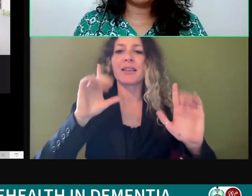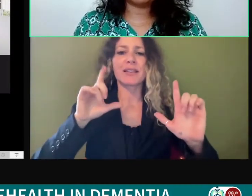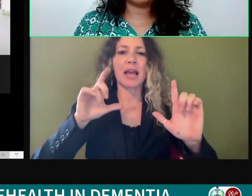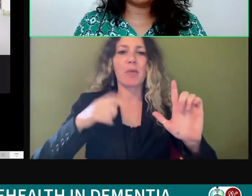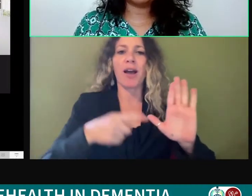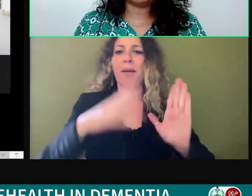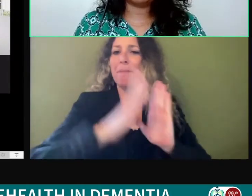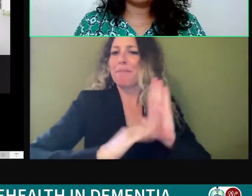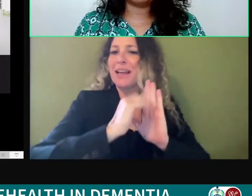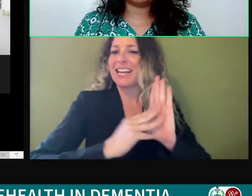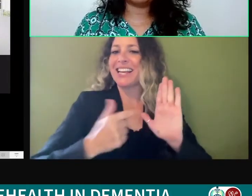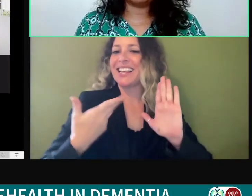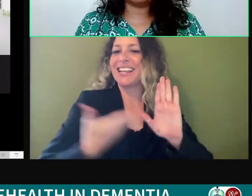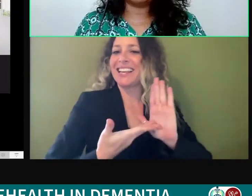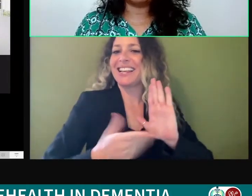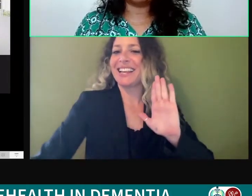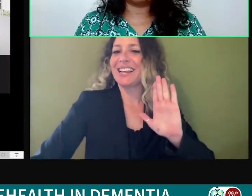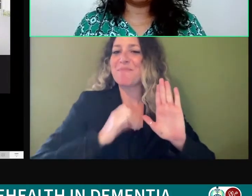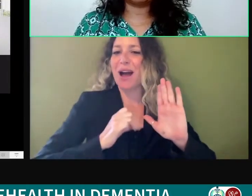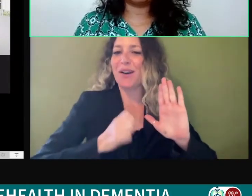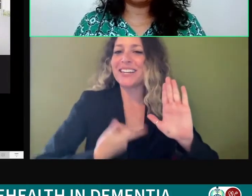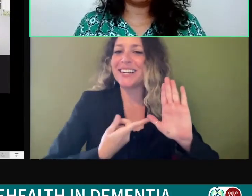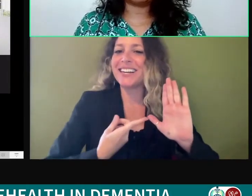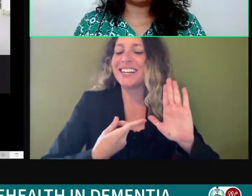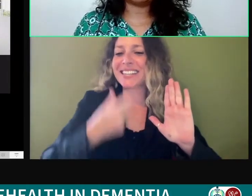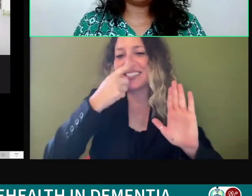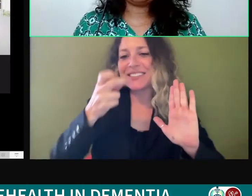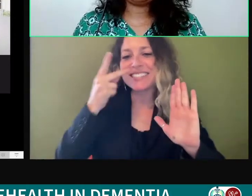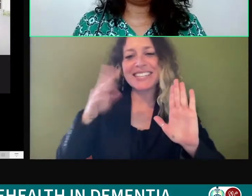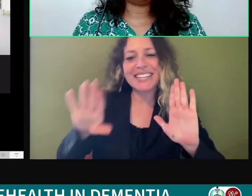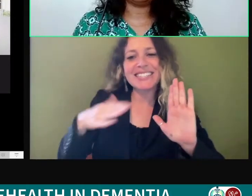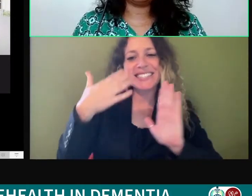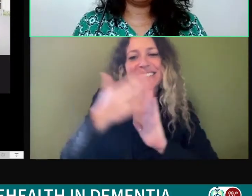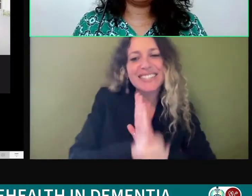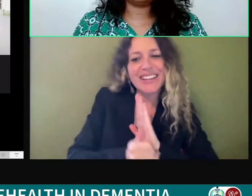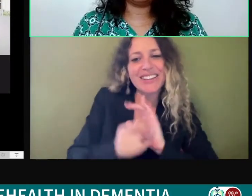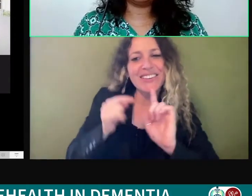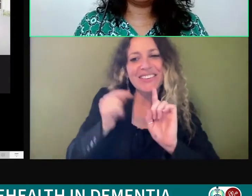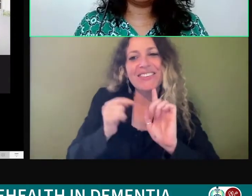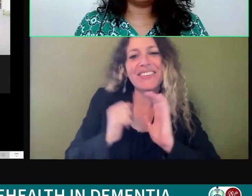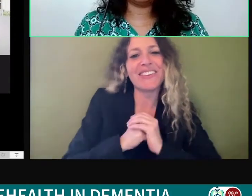And it was interesting for me to see his skill at painting, which was a new skill. He'd not been a